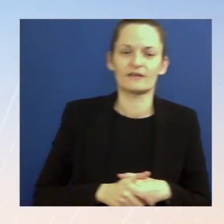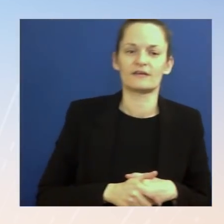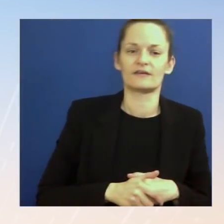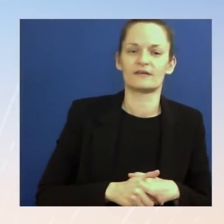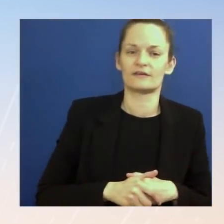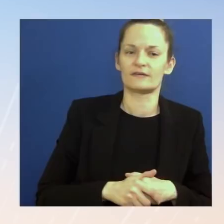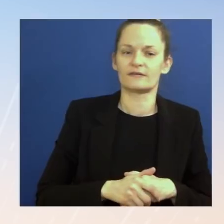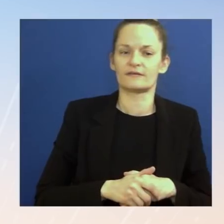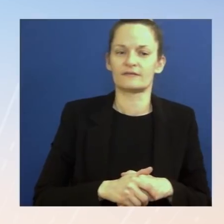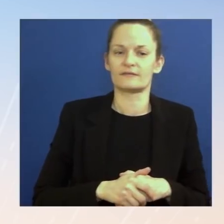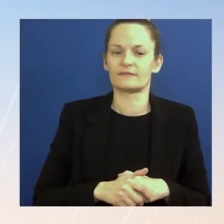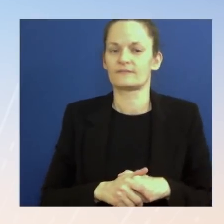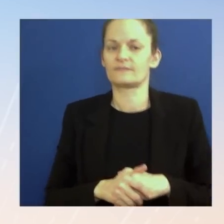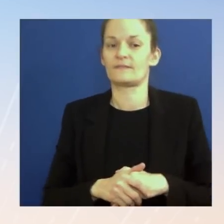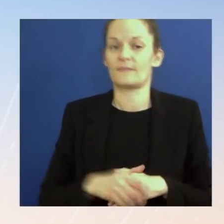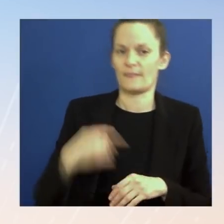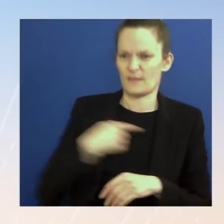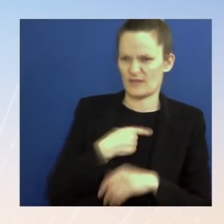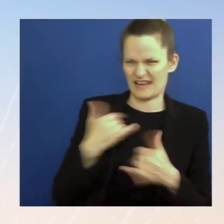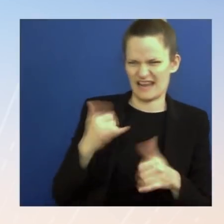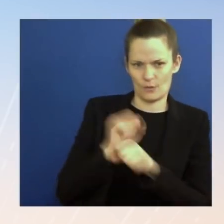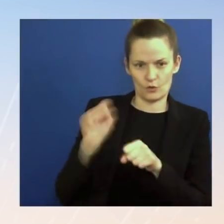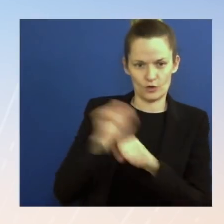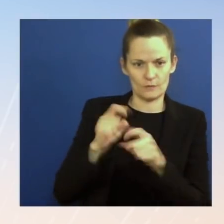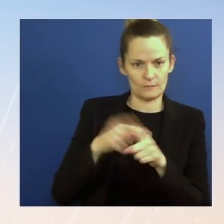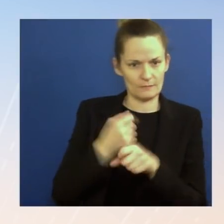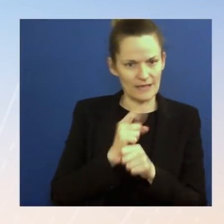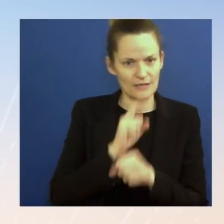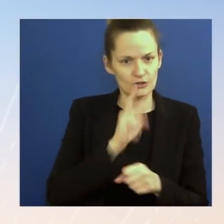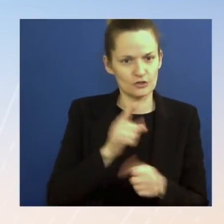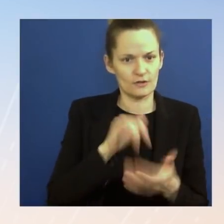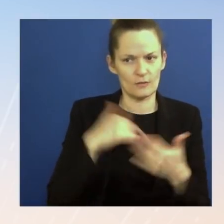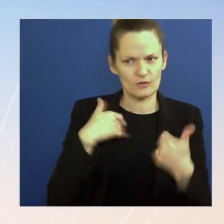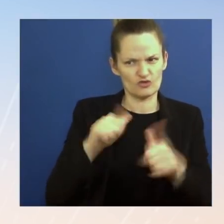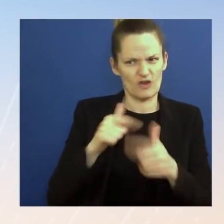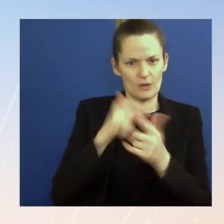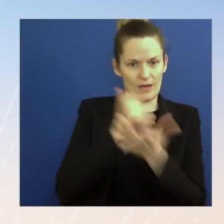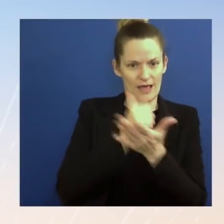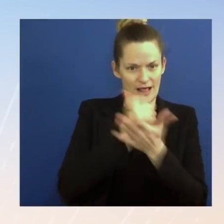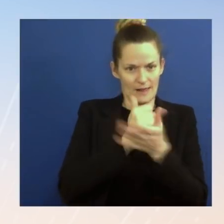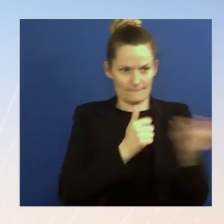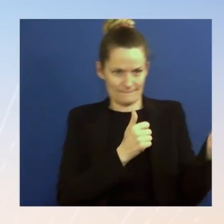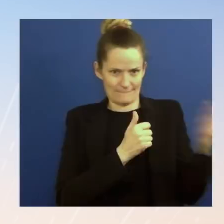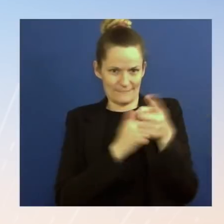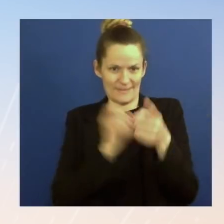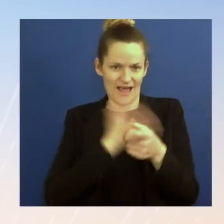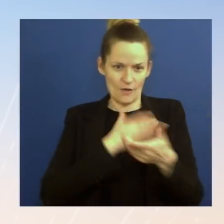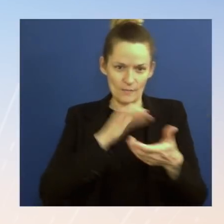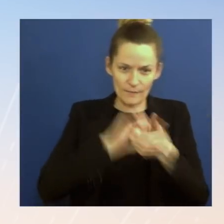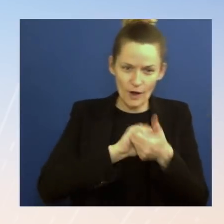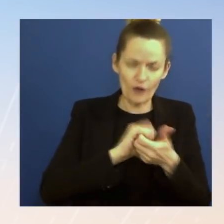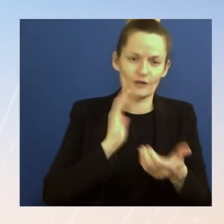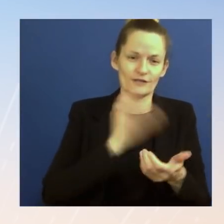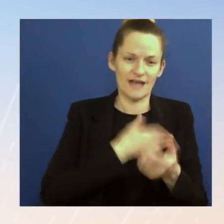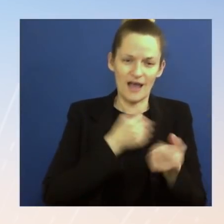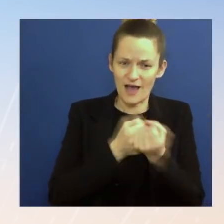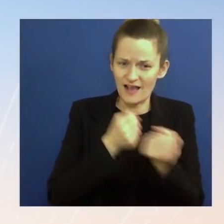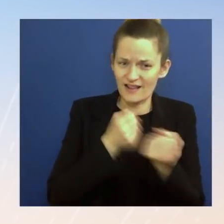to bring people home and help some of our partners and allies who stood by our side, fought by our side over the course of the 20-year war.